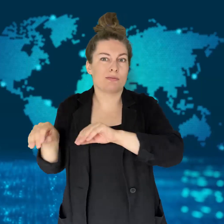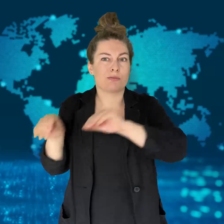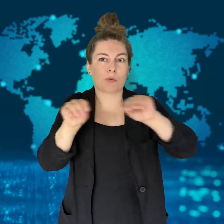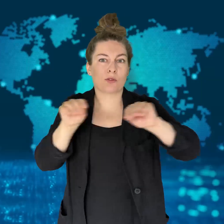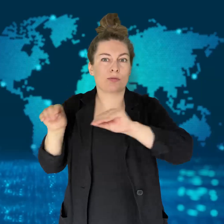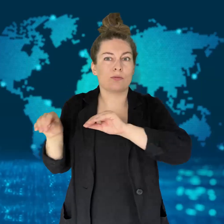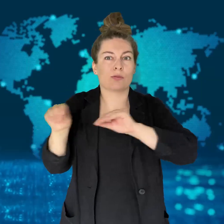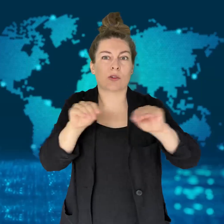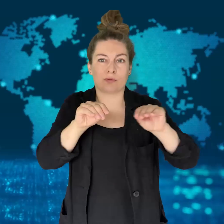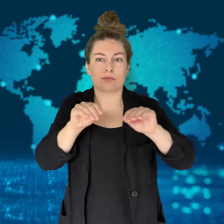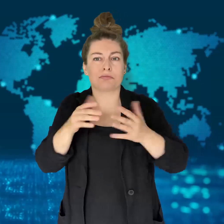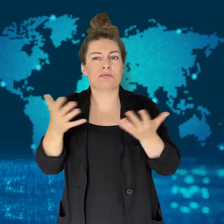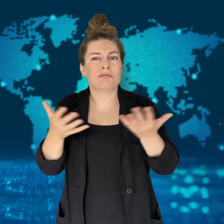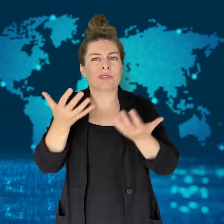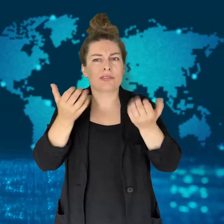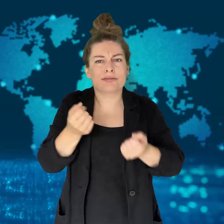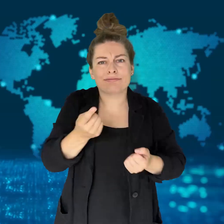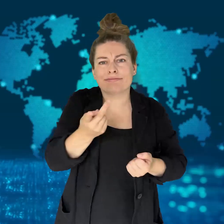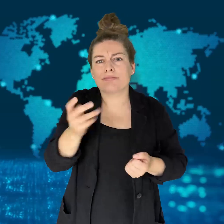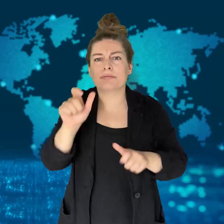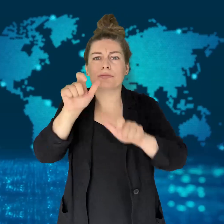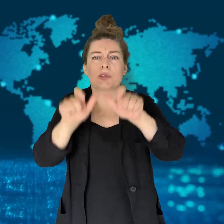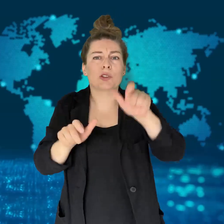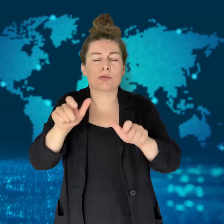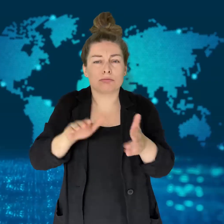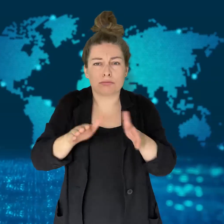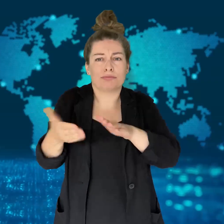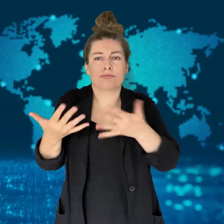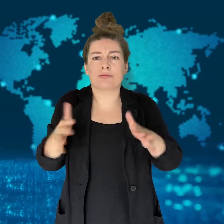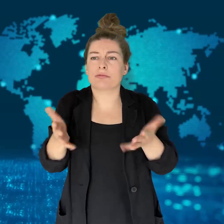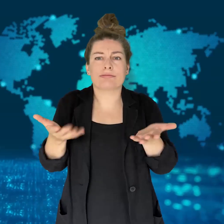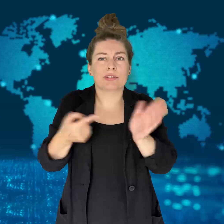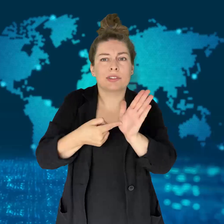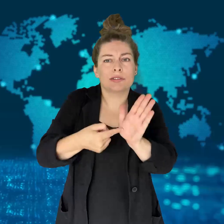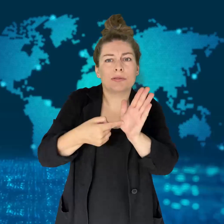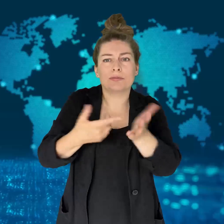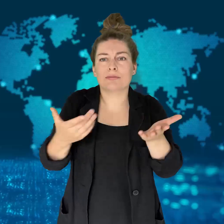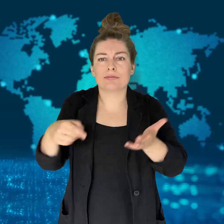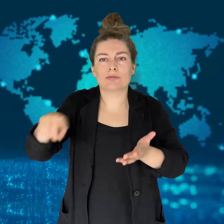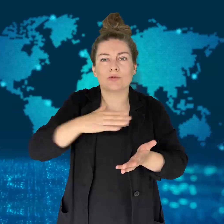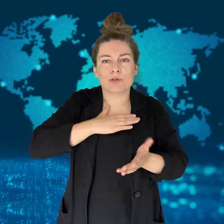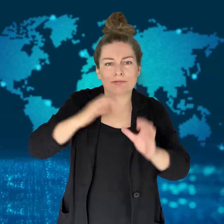At least 2.6 million have had to move from their homes.